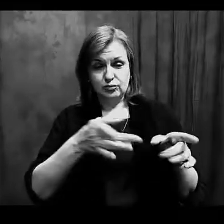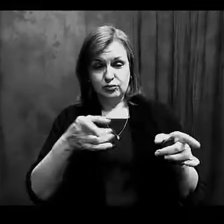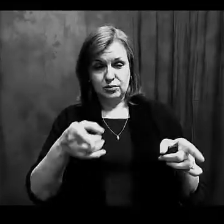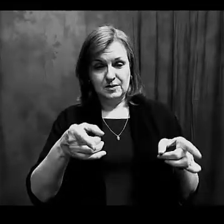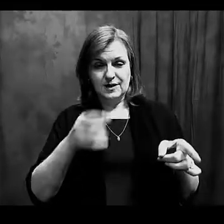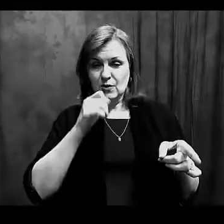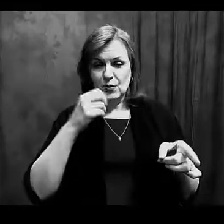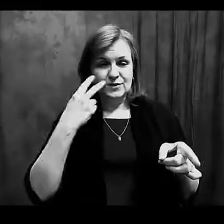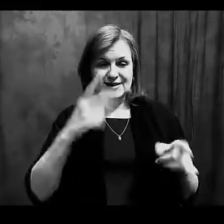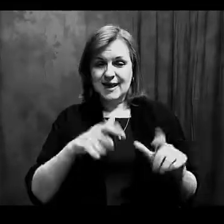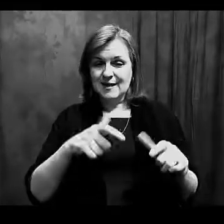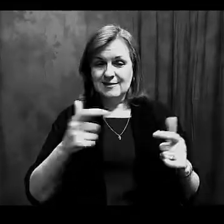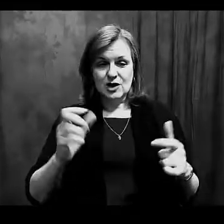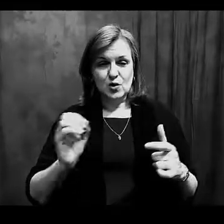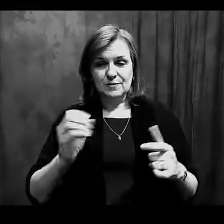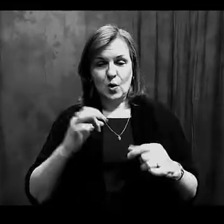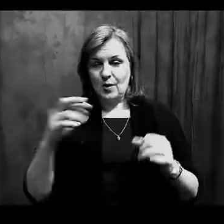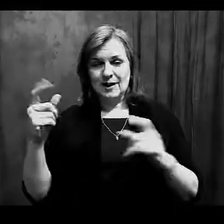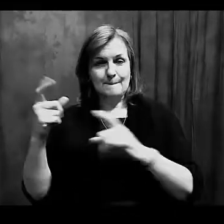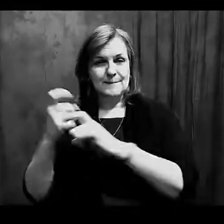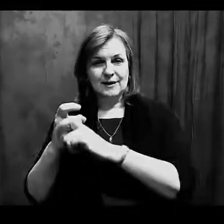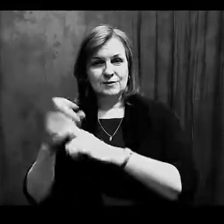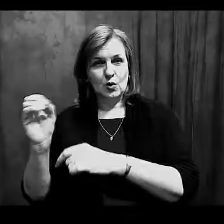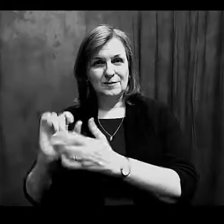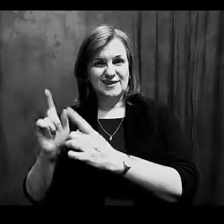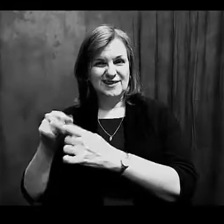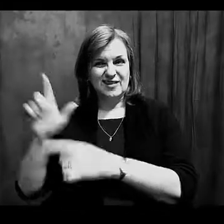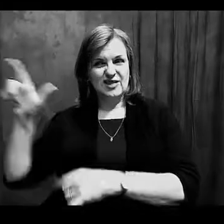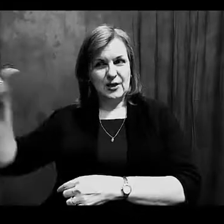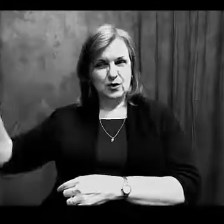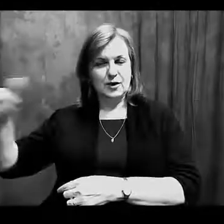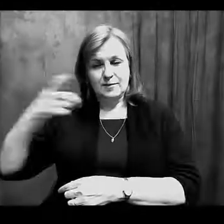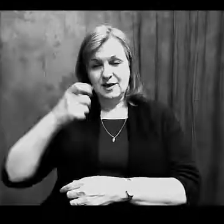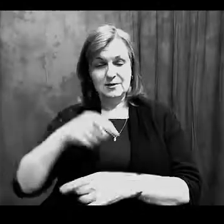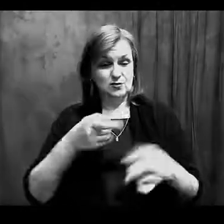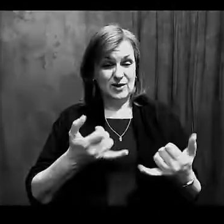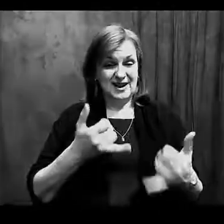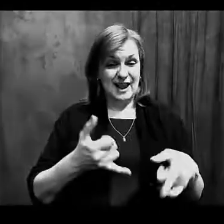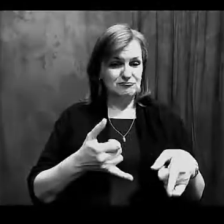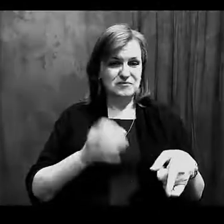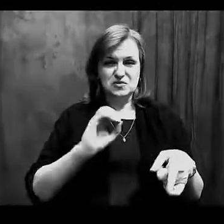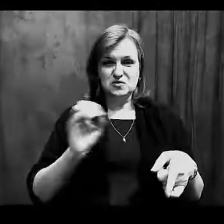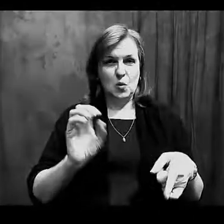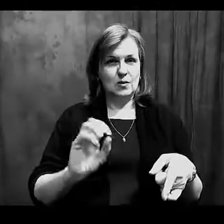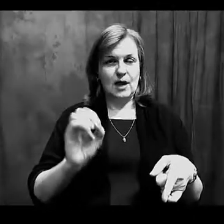organisms and complex organisms until much later because frankly there's no oxygen